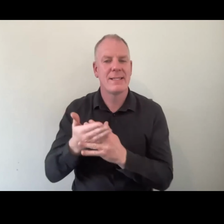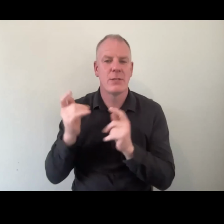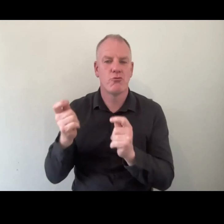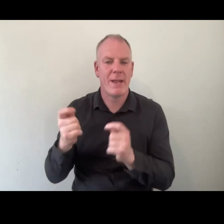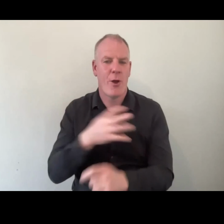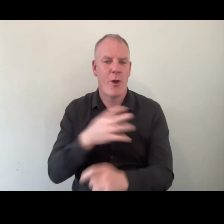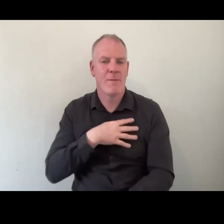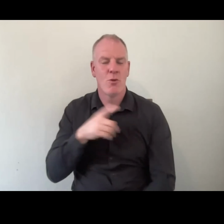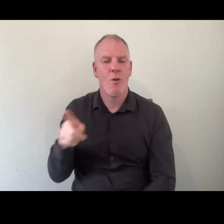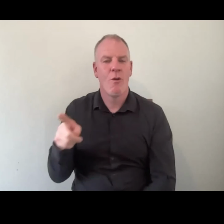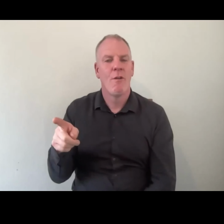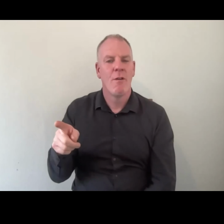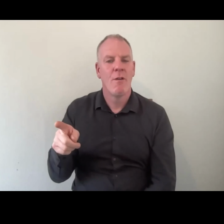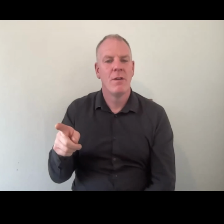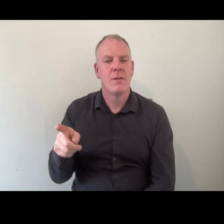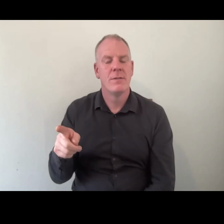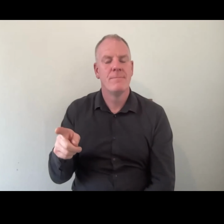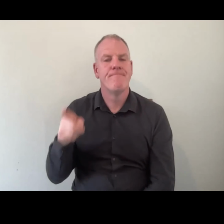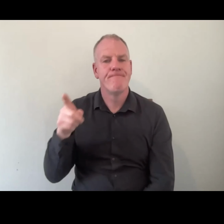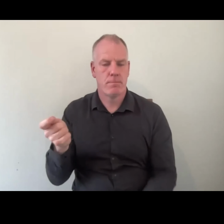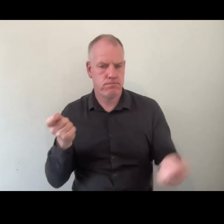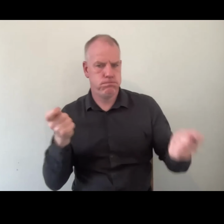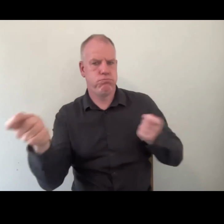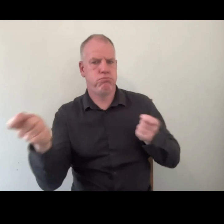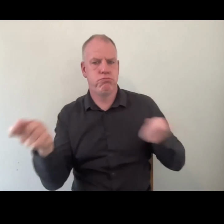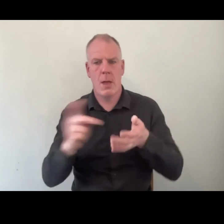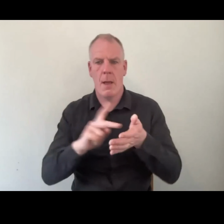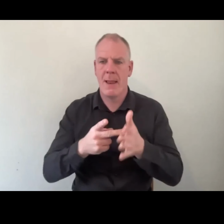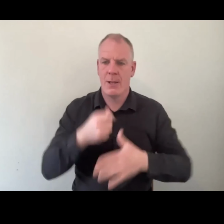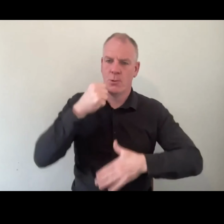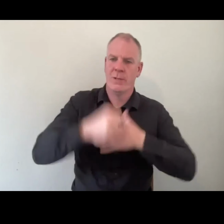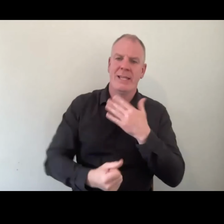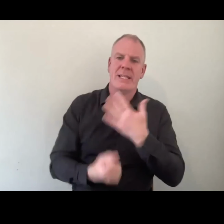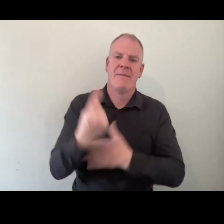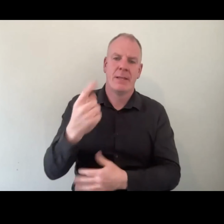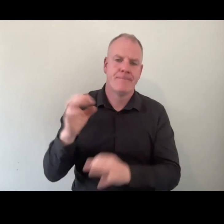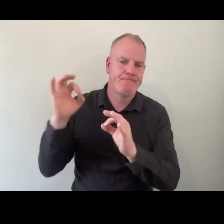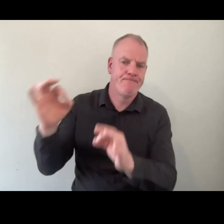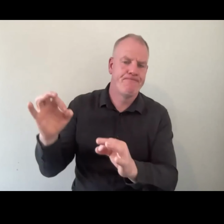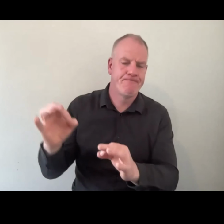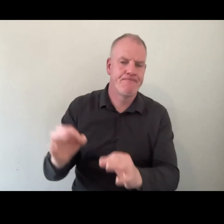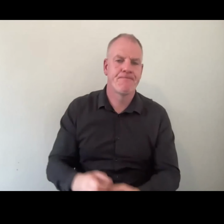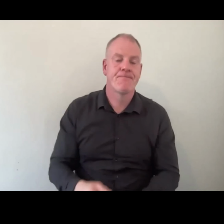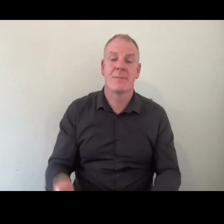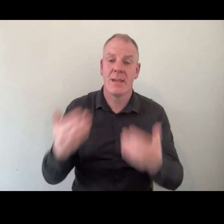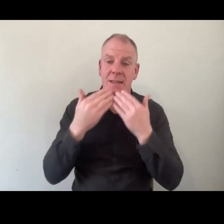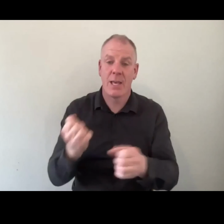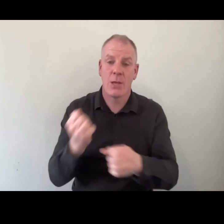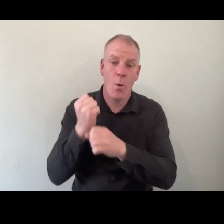who has coordinated today's event. So, thank you all for joining us.